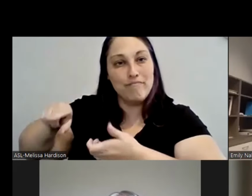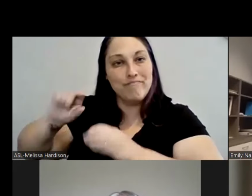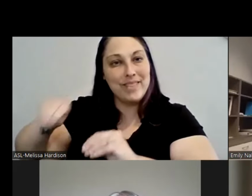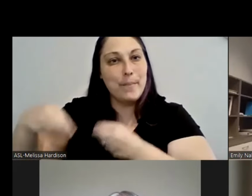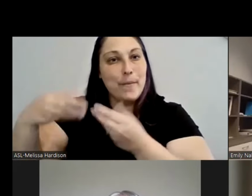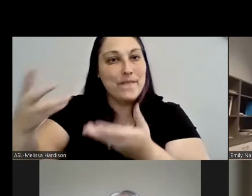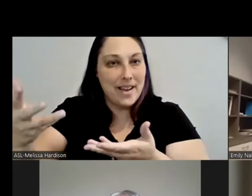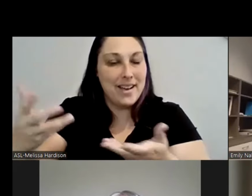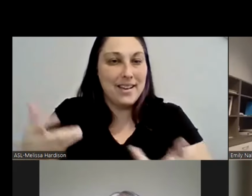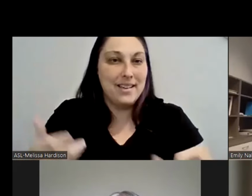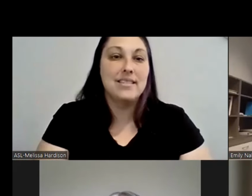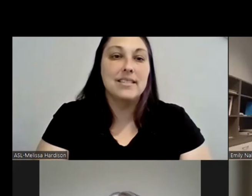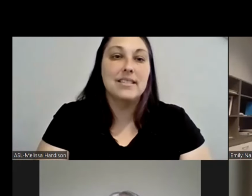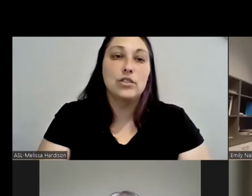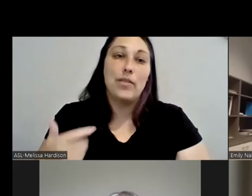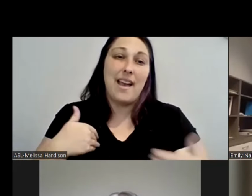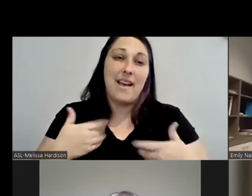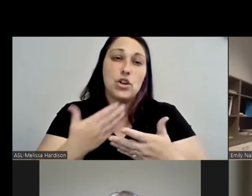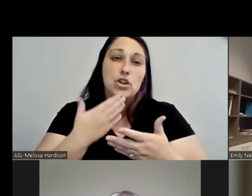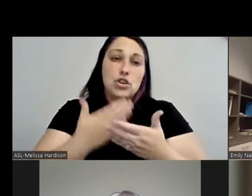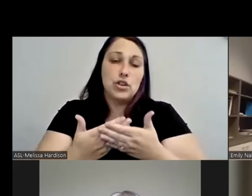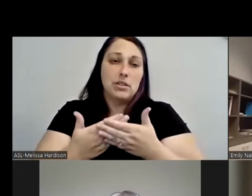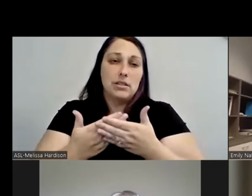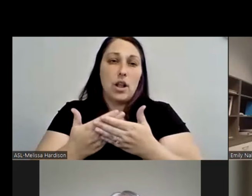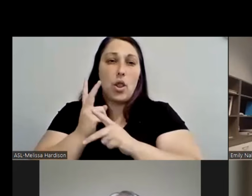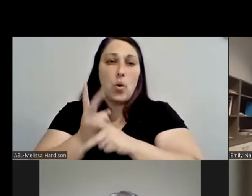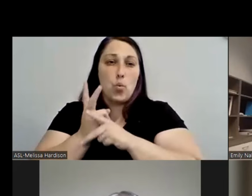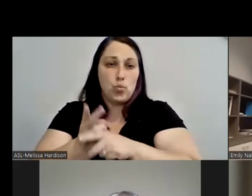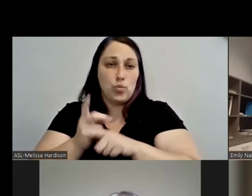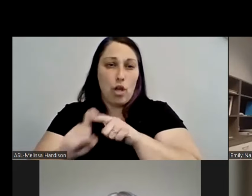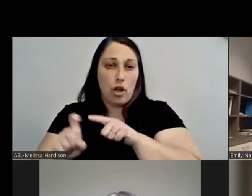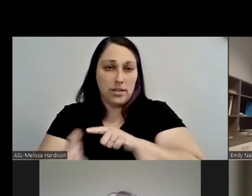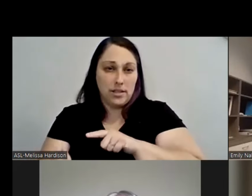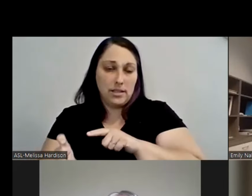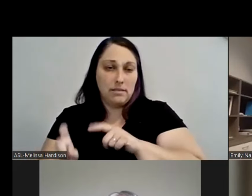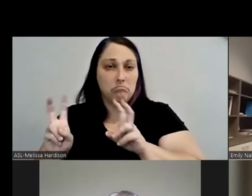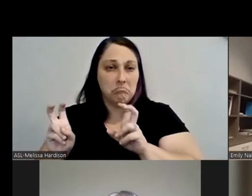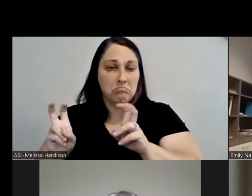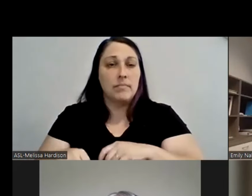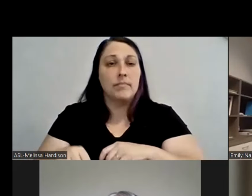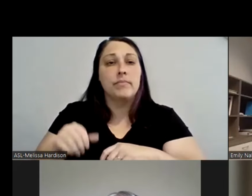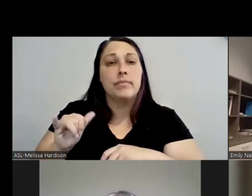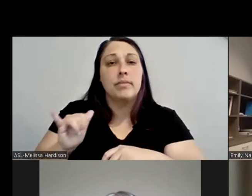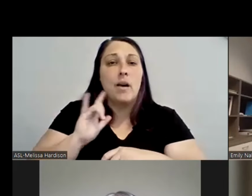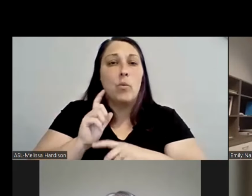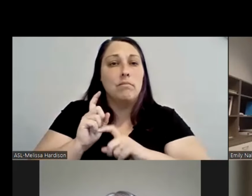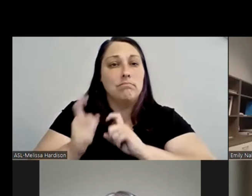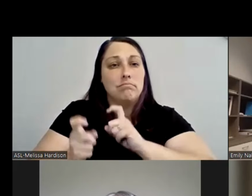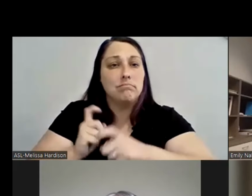Sometimes this hinders the ability to better serve the people. Stronger collaboration between the systems would enable more older